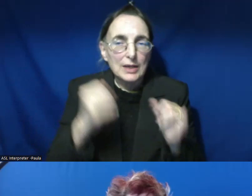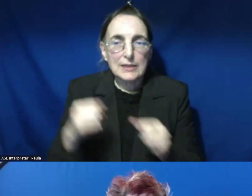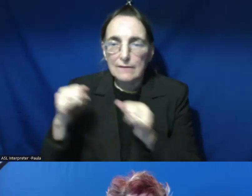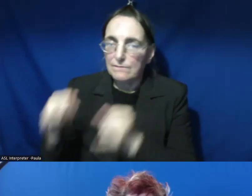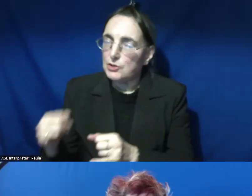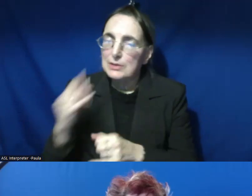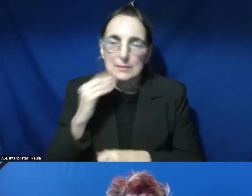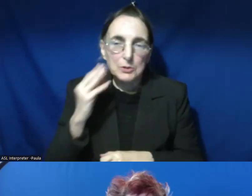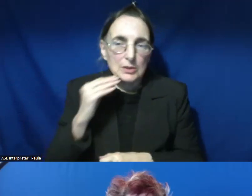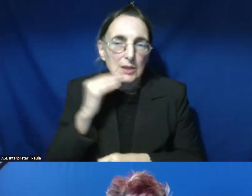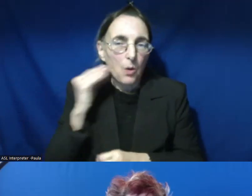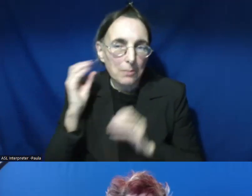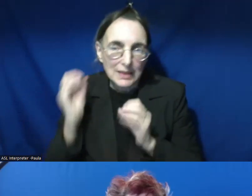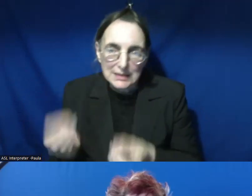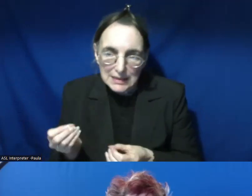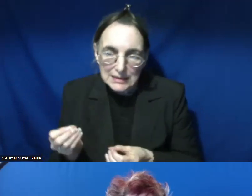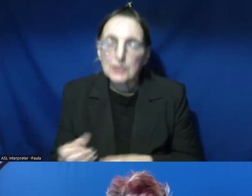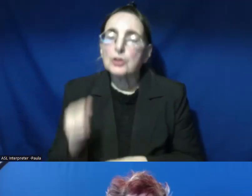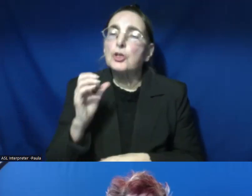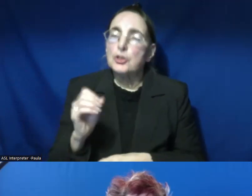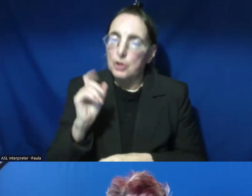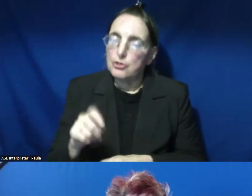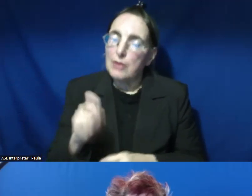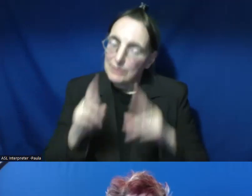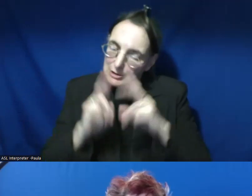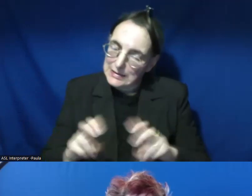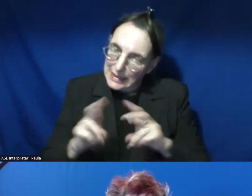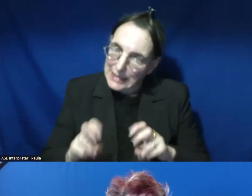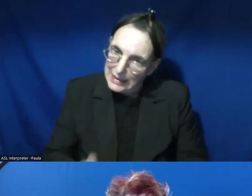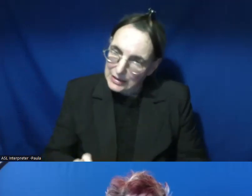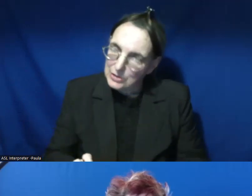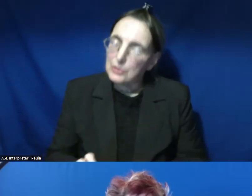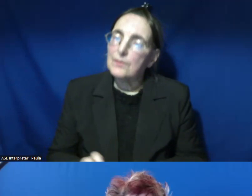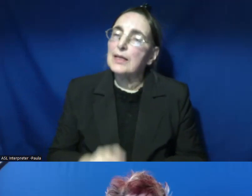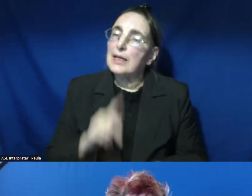So you will have to dig in to the actual 1115 demonstration